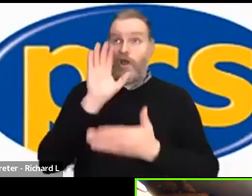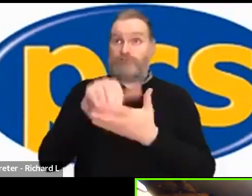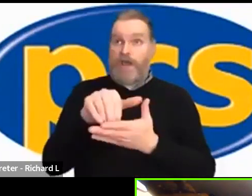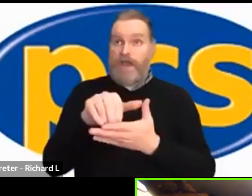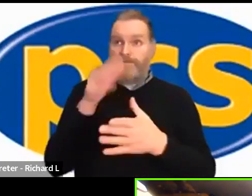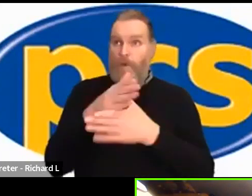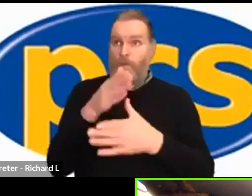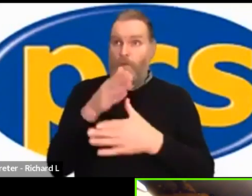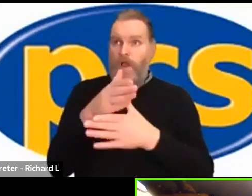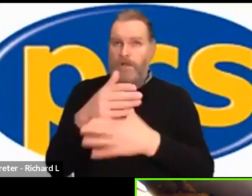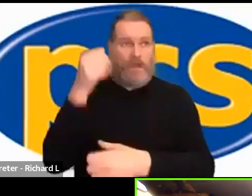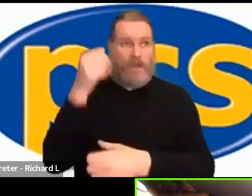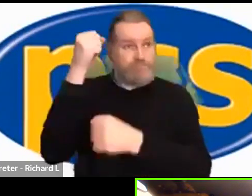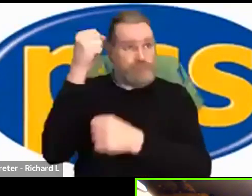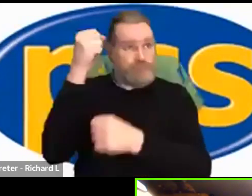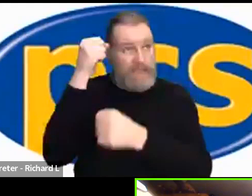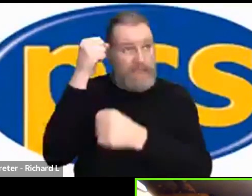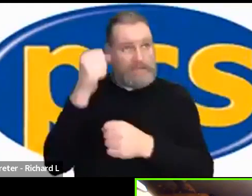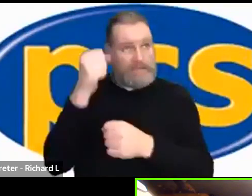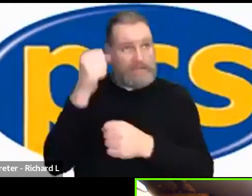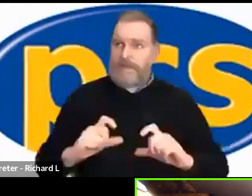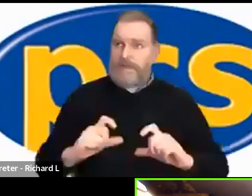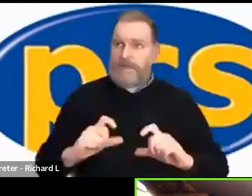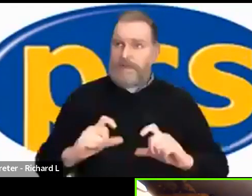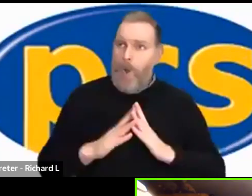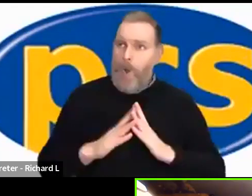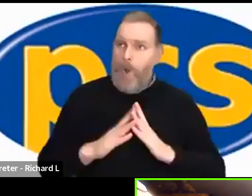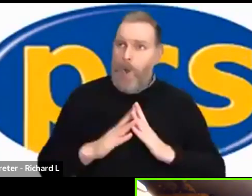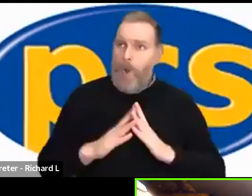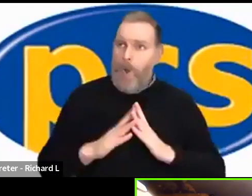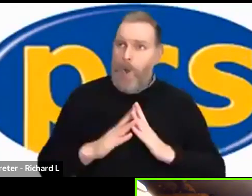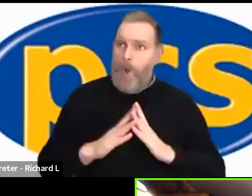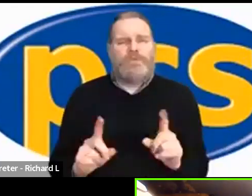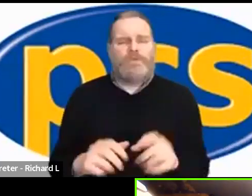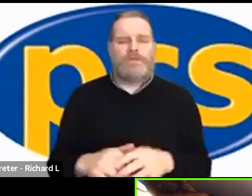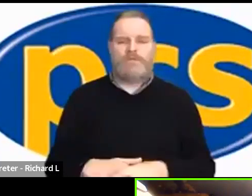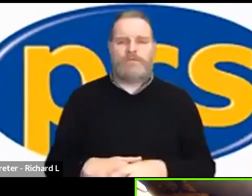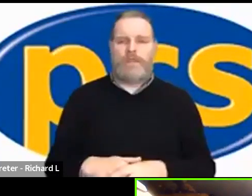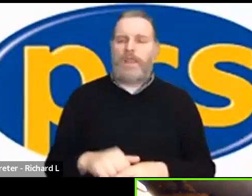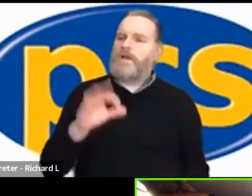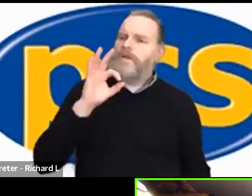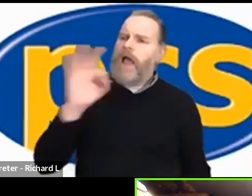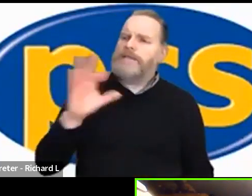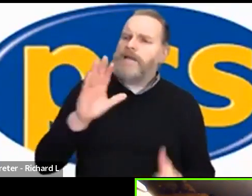Should we turn that to our user we turn that to our user base? It works. Pick it works. Pick it. Should we attend a protest? Should we stay at home me? So I don't know, Mark. You want